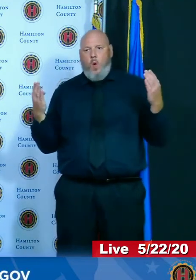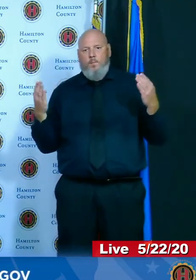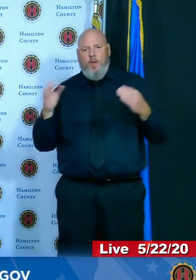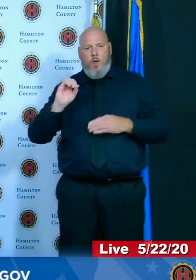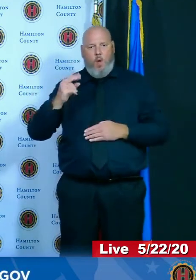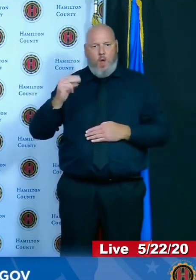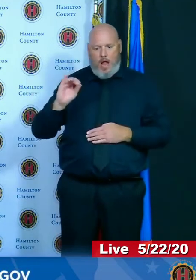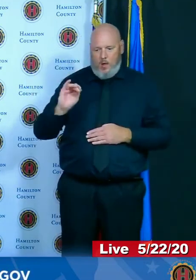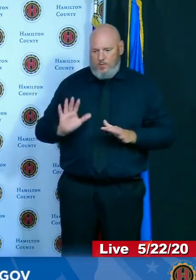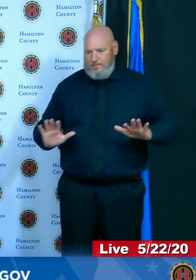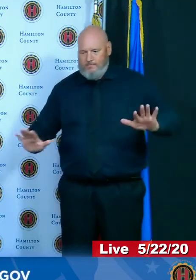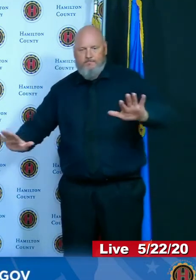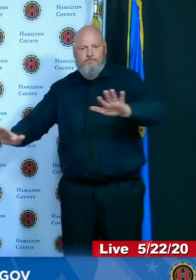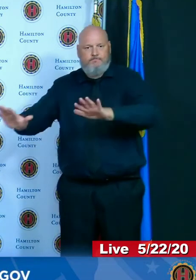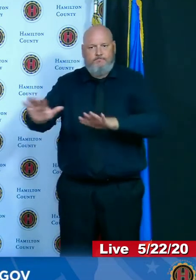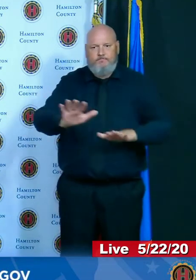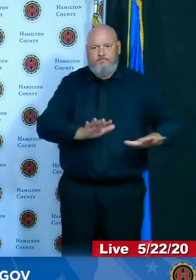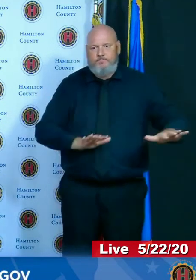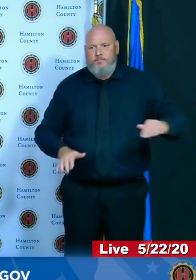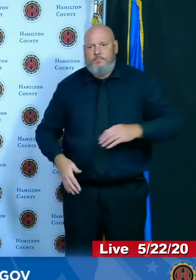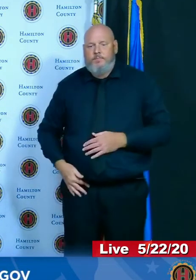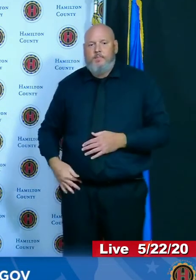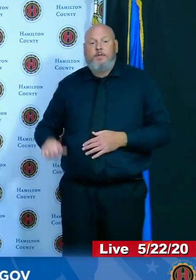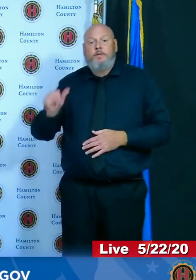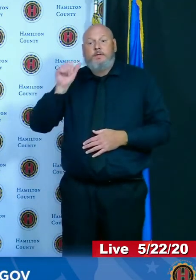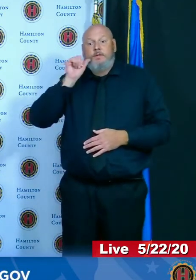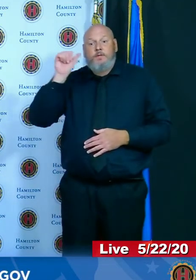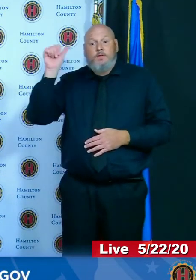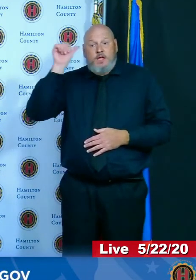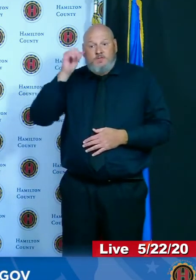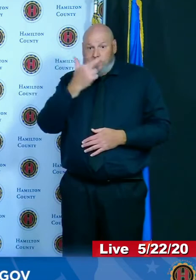yesterday restaurants were allowed to reopen with inside dining and we've